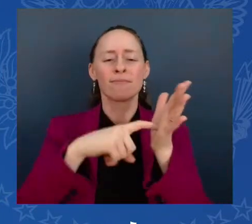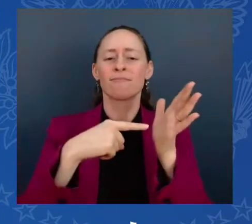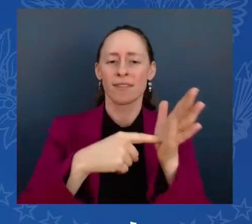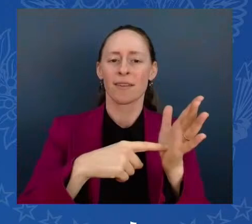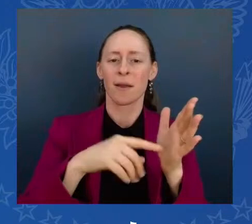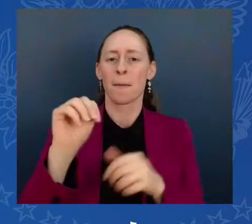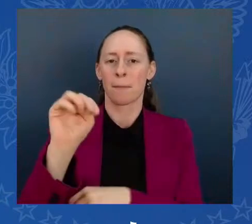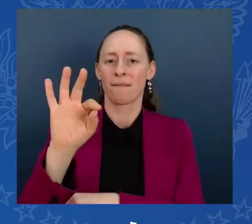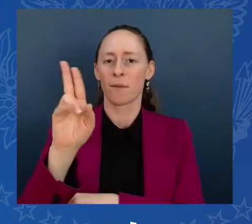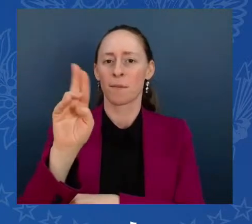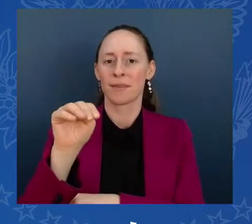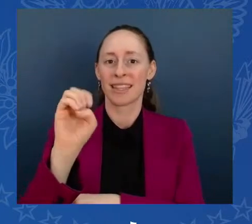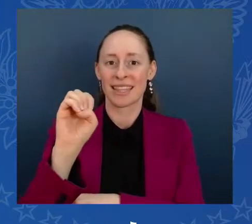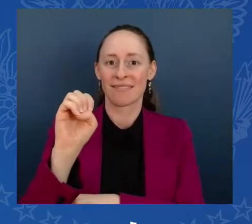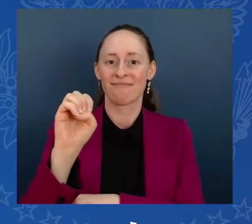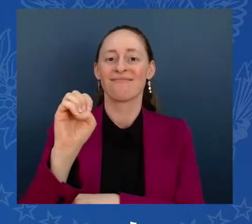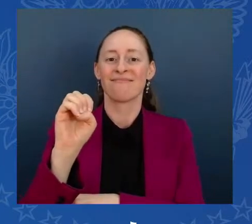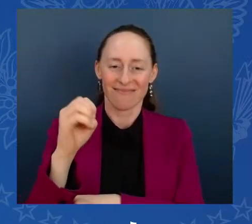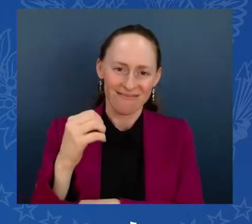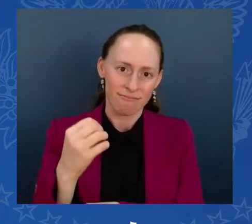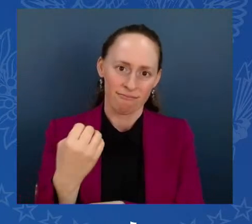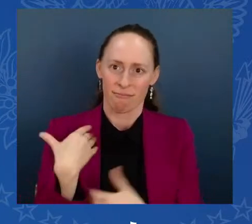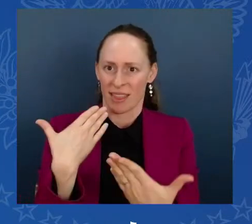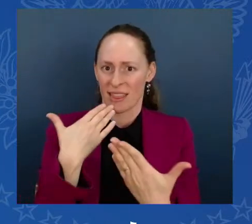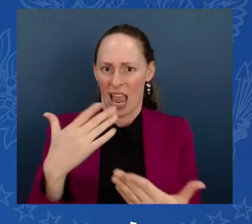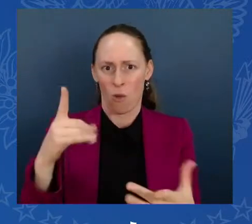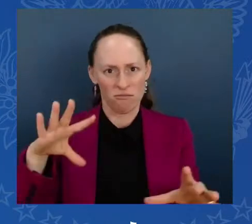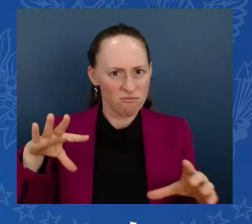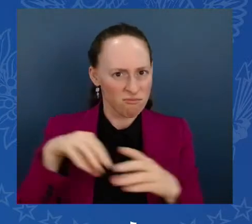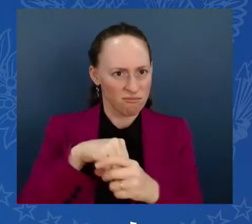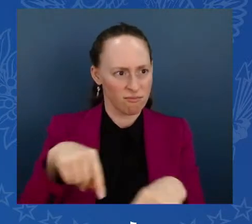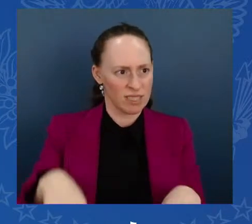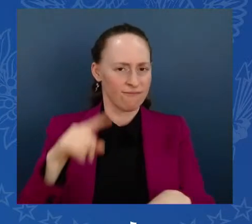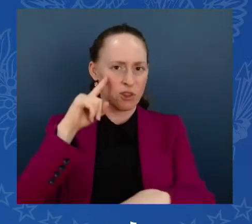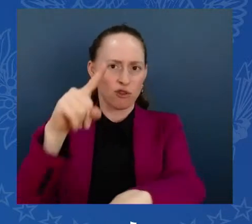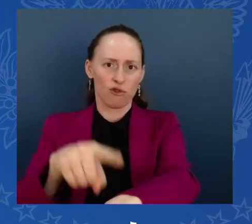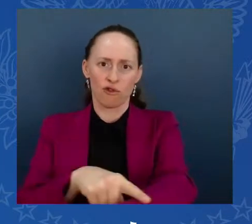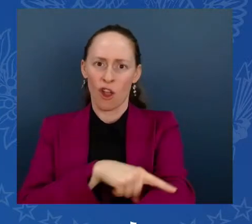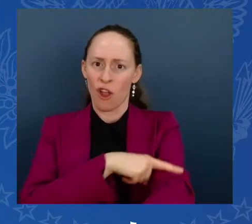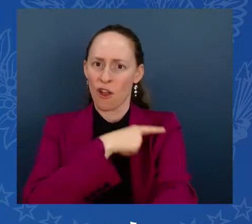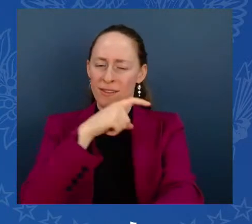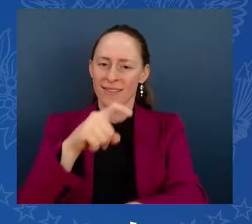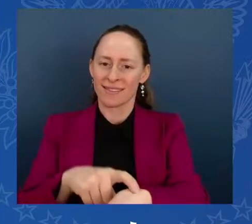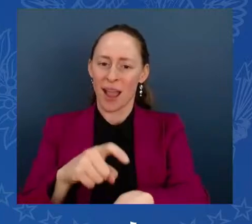And I want to recognize your next United States senator, Angela Alsobrooks --